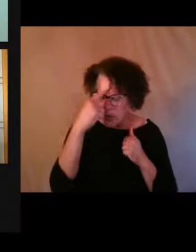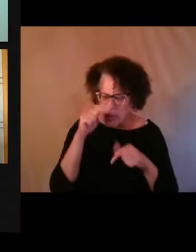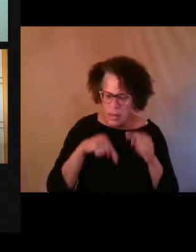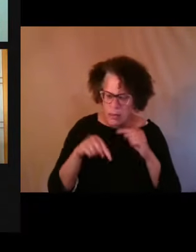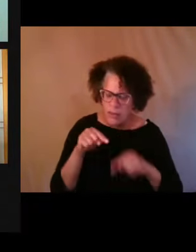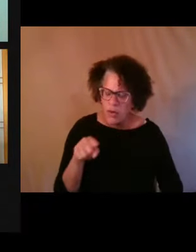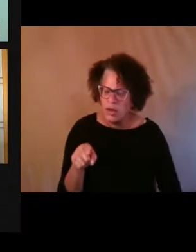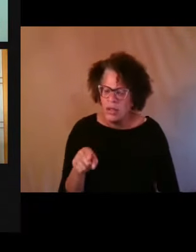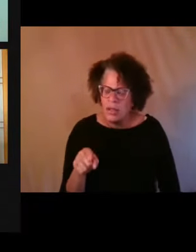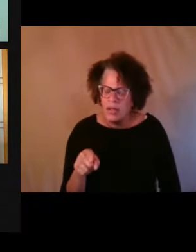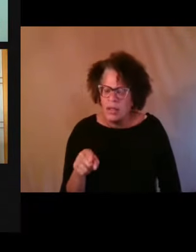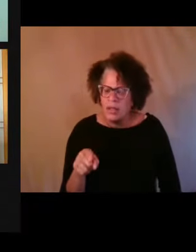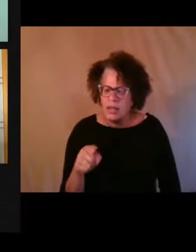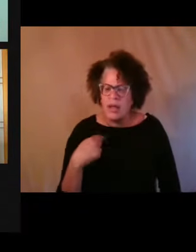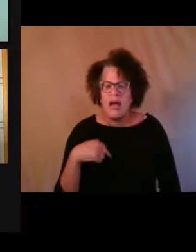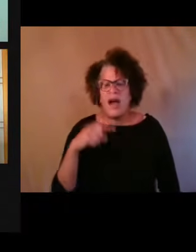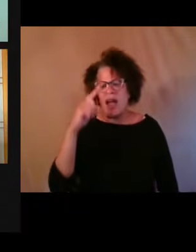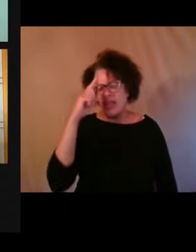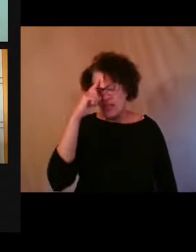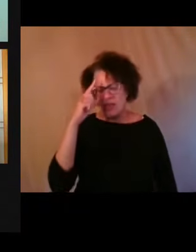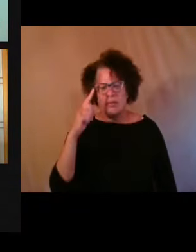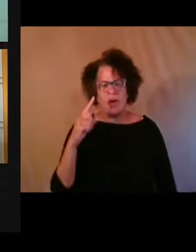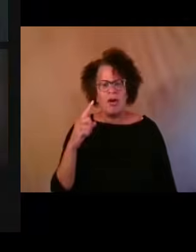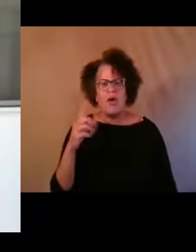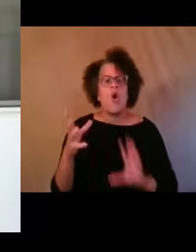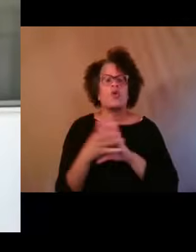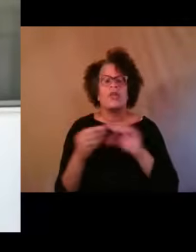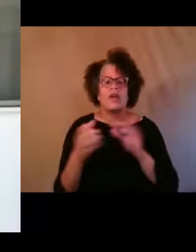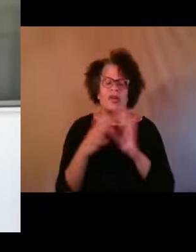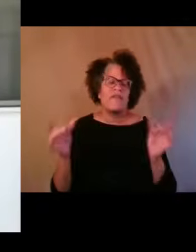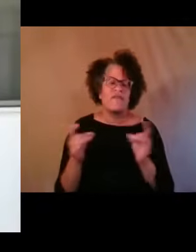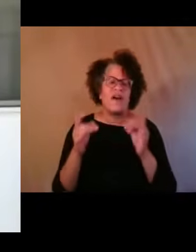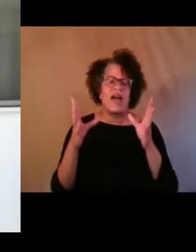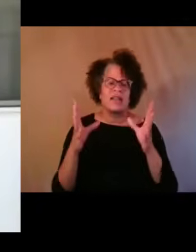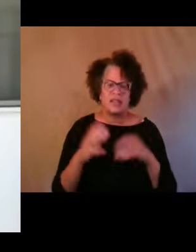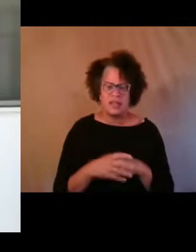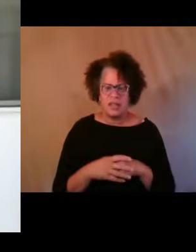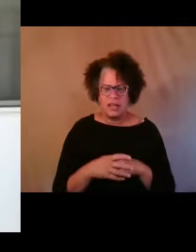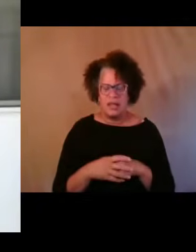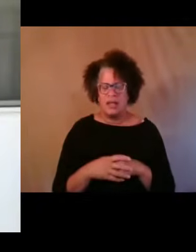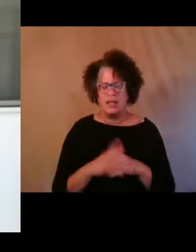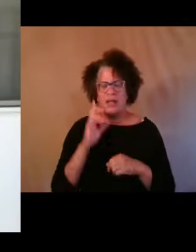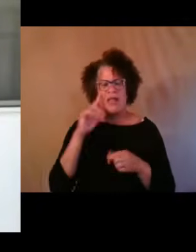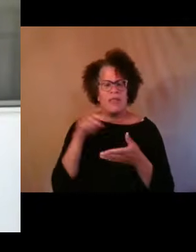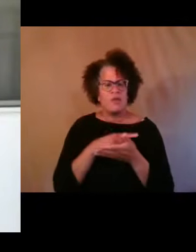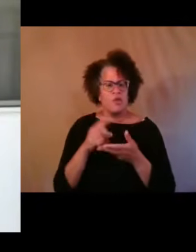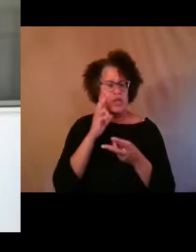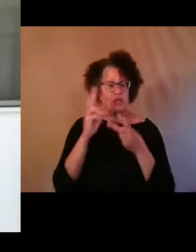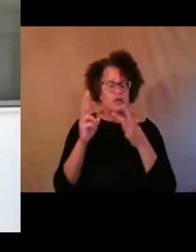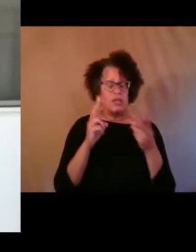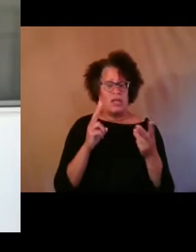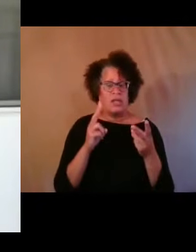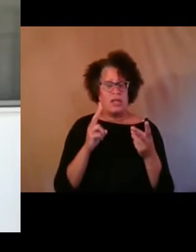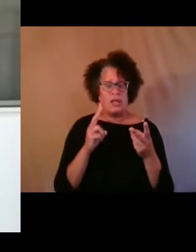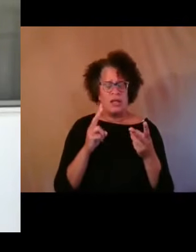When I think about narrative violence, I think about, particularly as we've seen this week, the weaponization of disability,